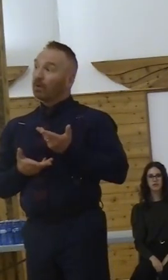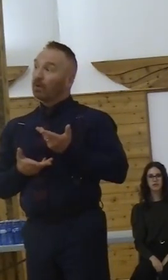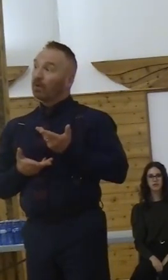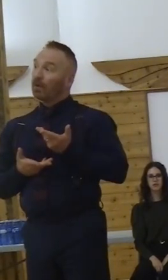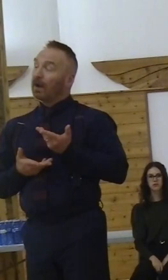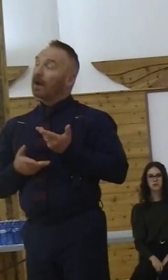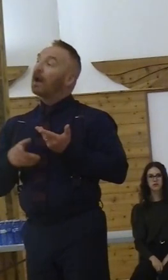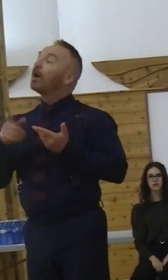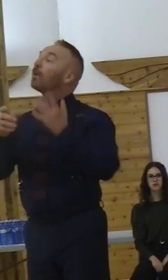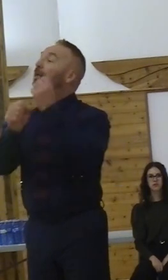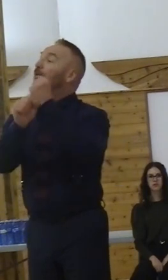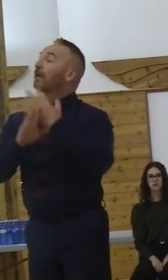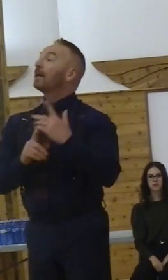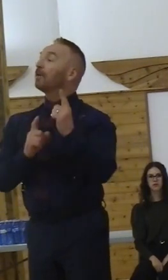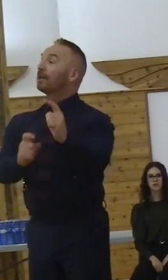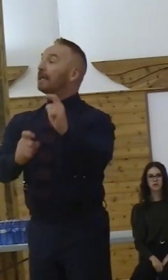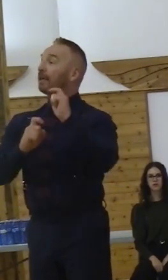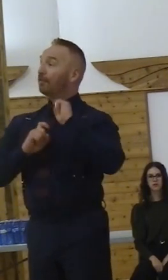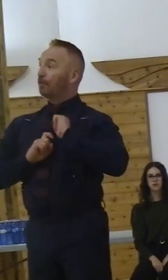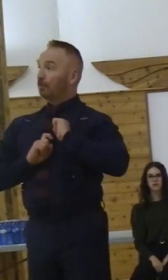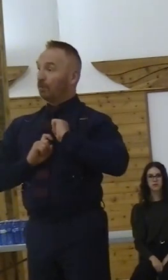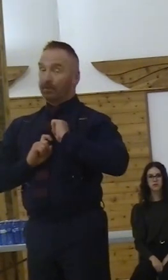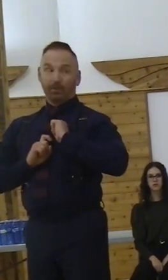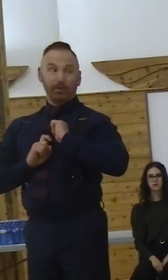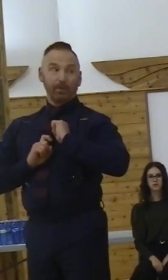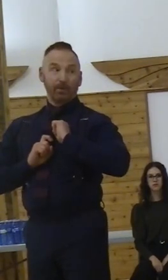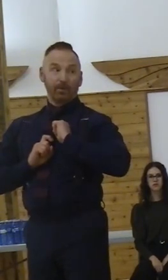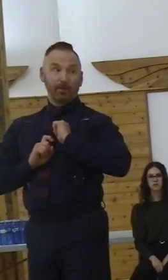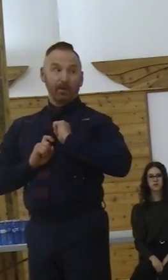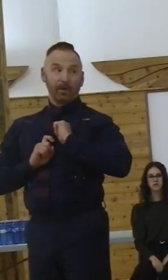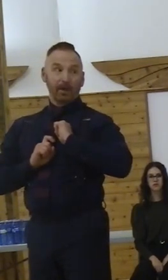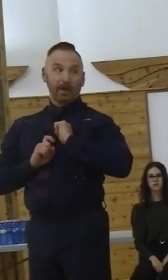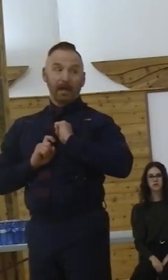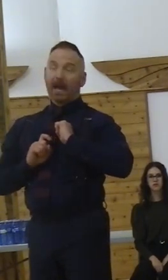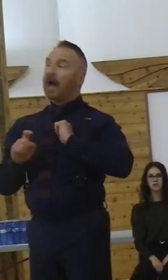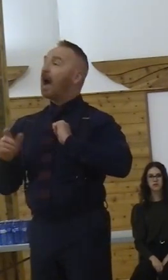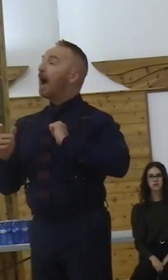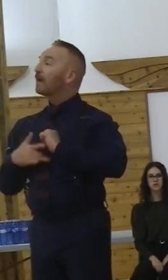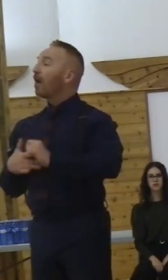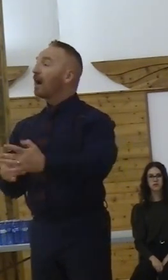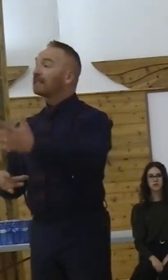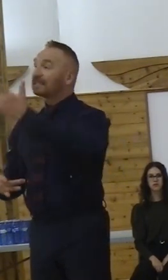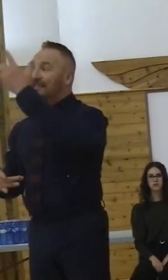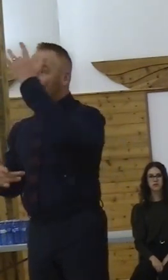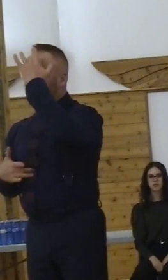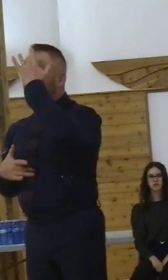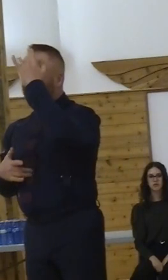something you can't get to. And I got really sick, I almost fell.